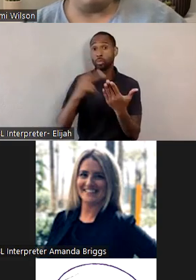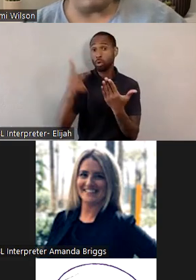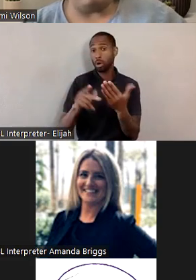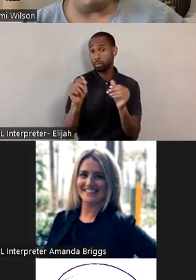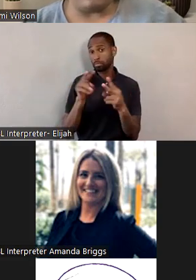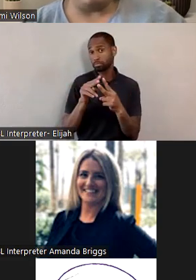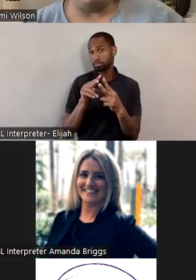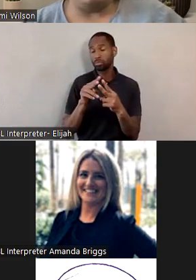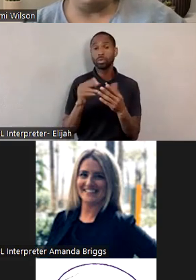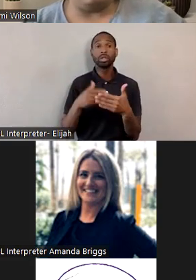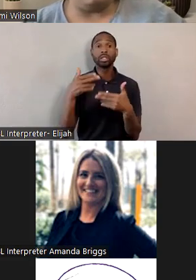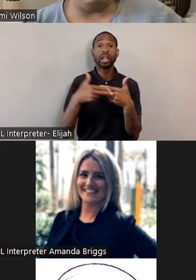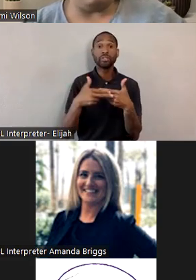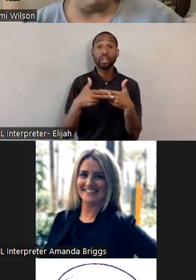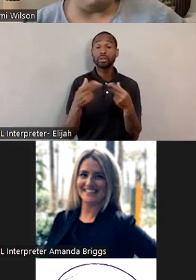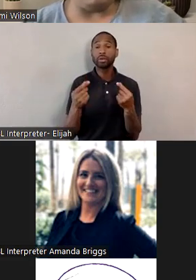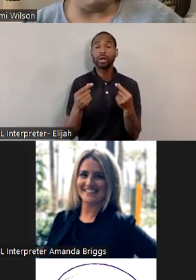slide after that just goes over what should